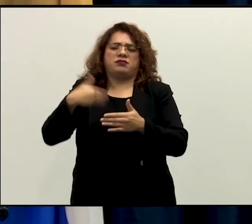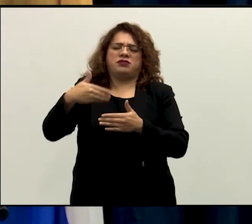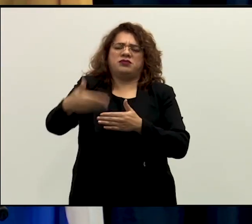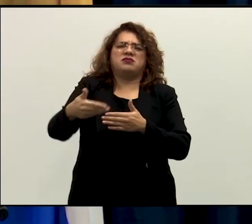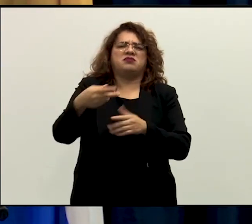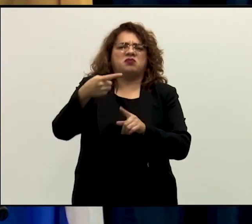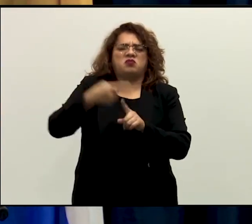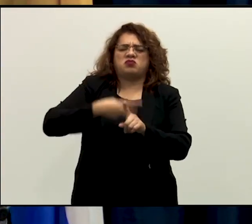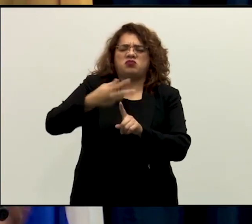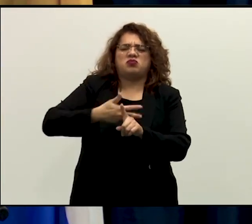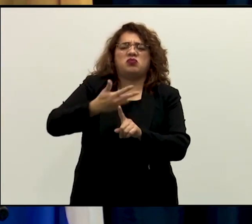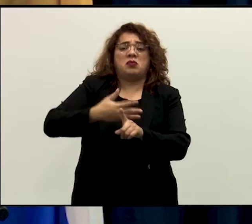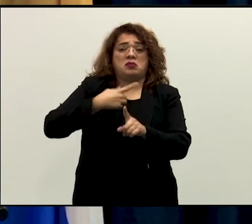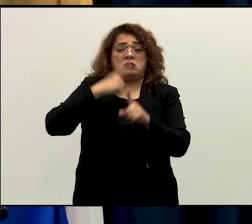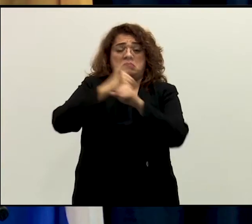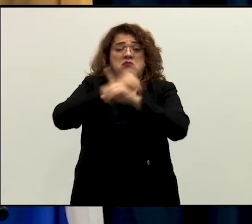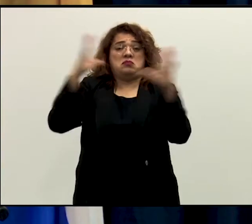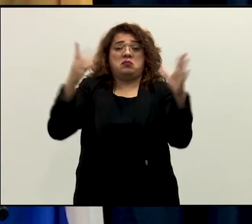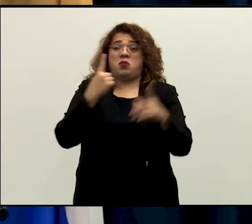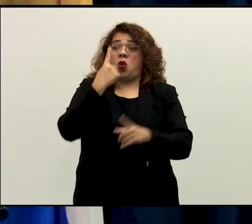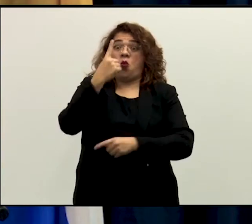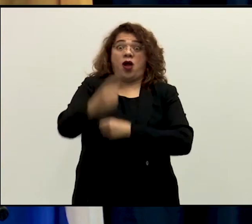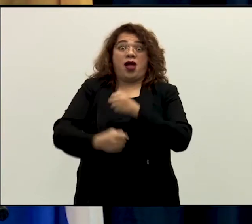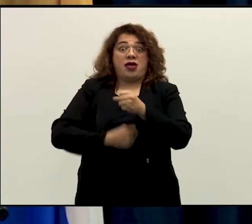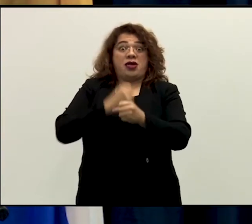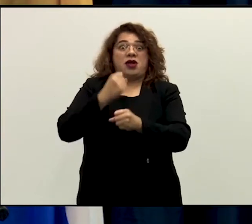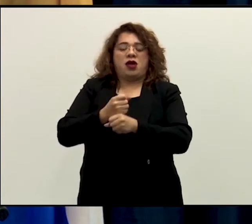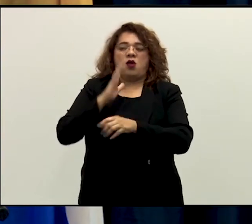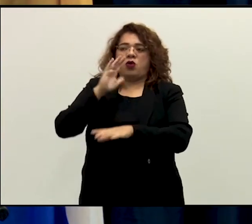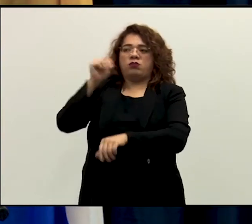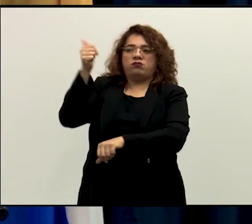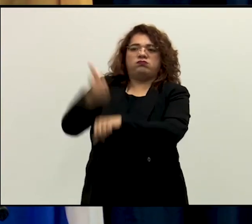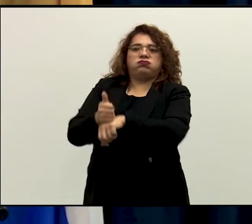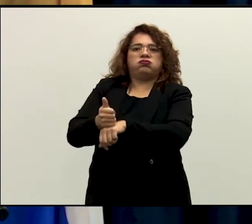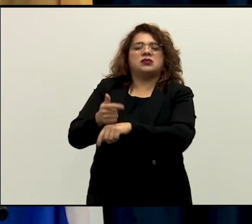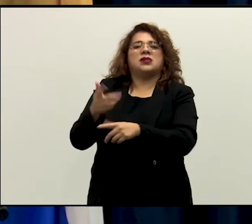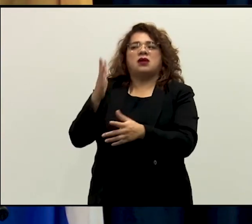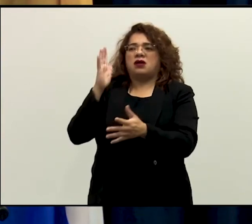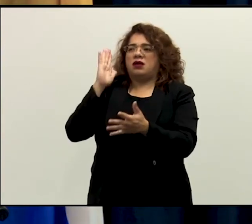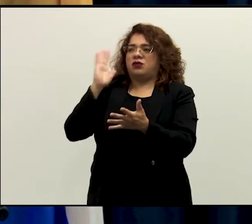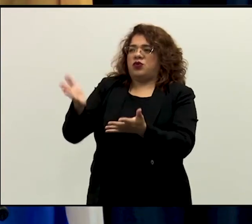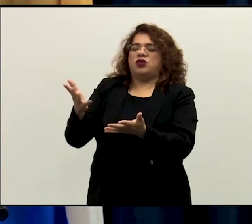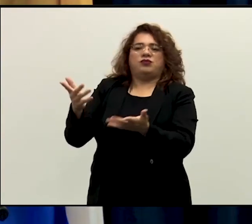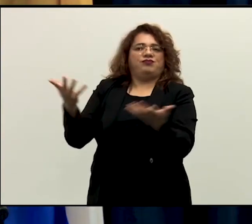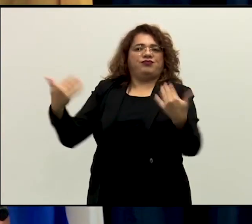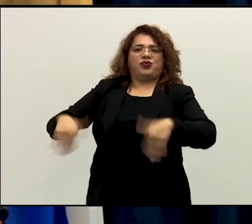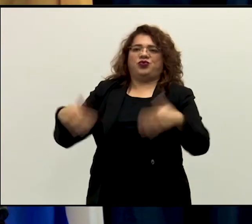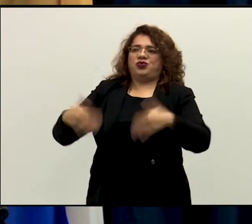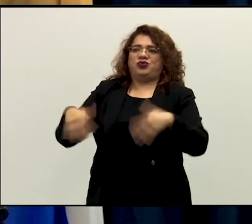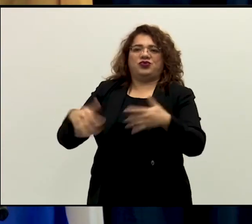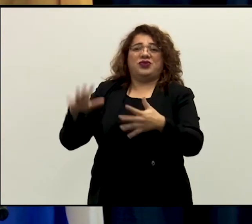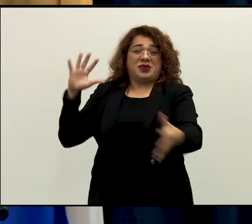there will be very engaged discussion about where the memorial should be, what it should look like, and what it should represent.